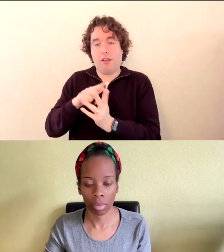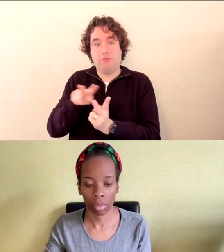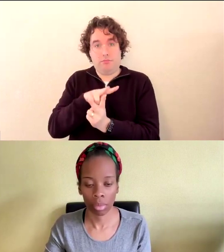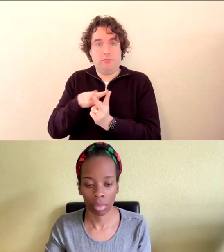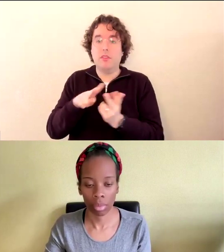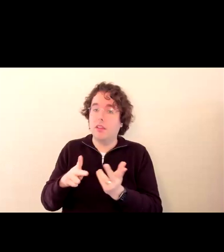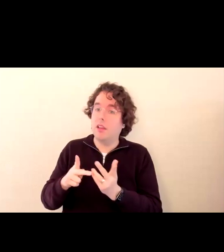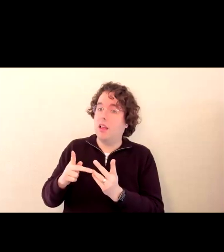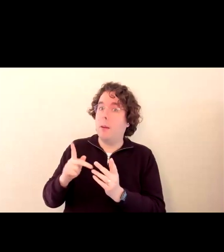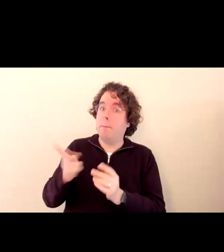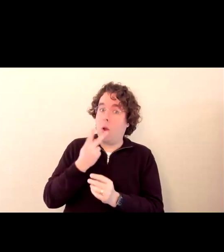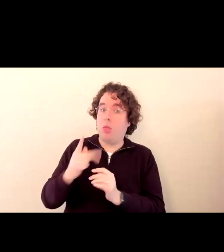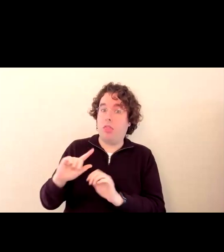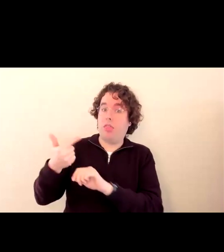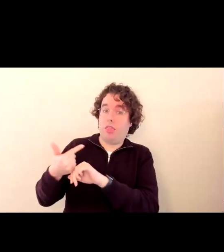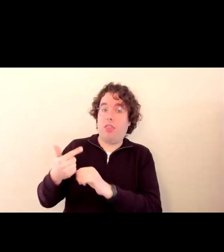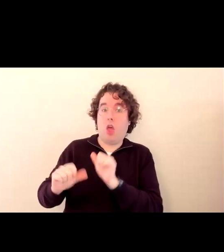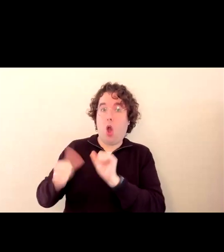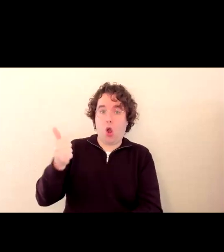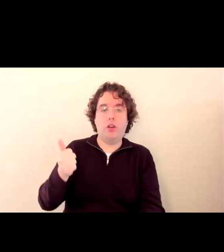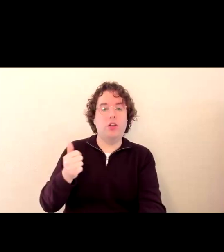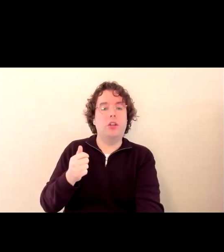camera, so you should be able to pin them on your screen